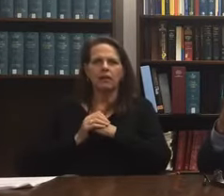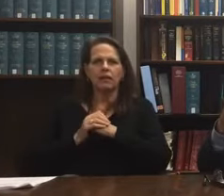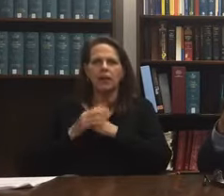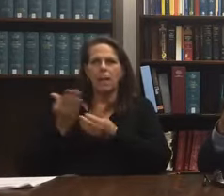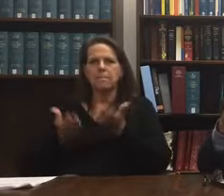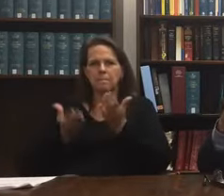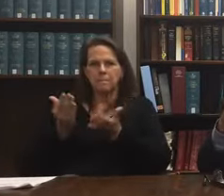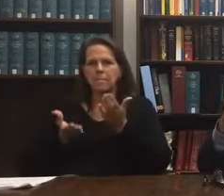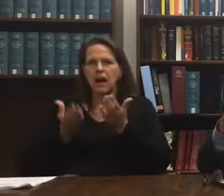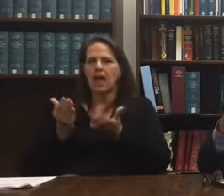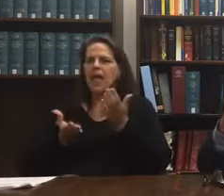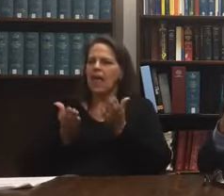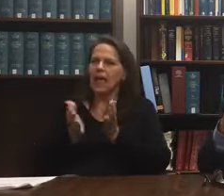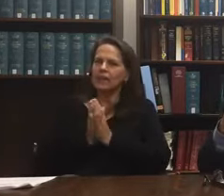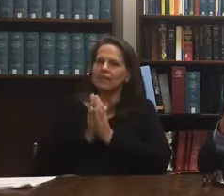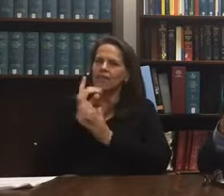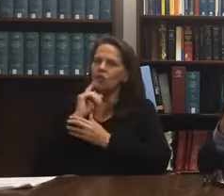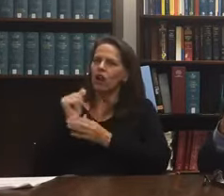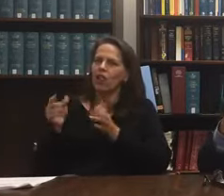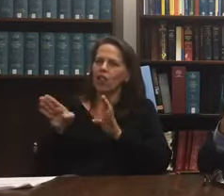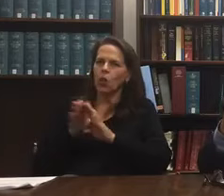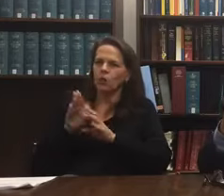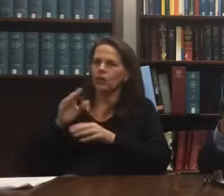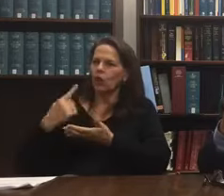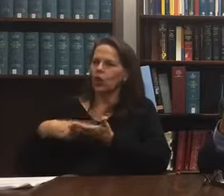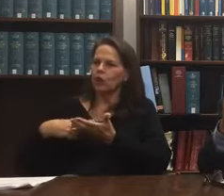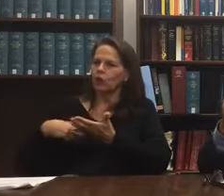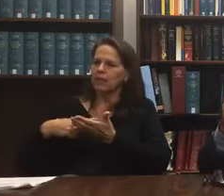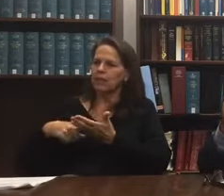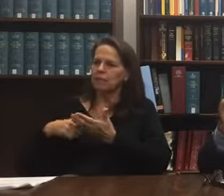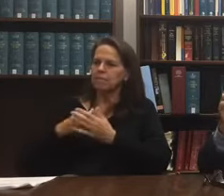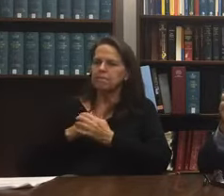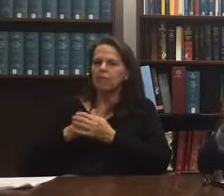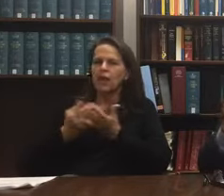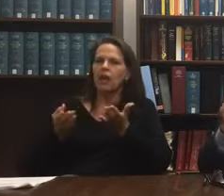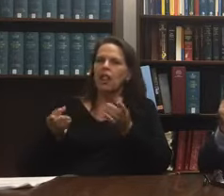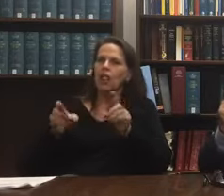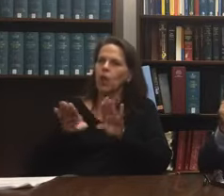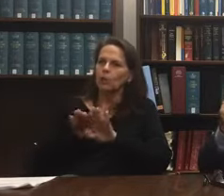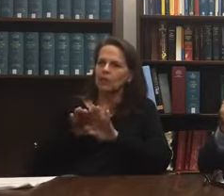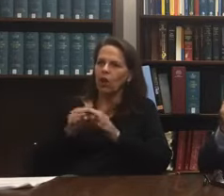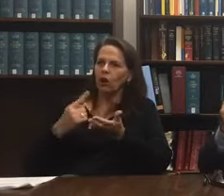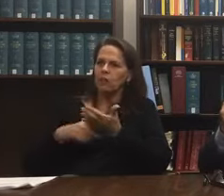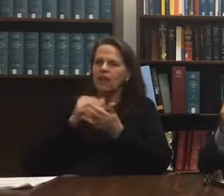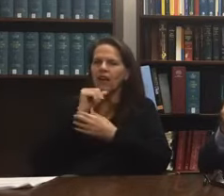closing argument a closing argument you know it's not like on TV